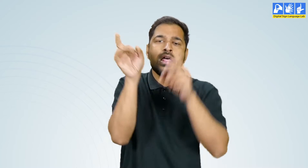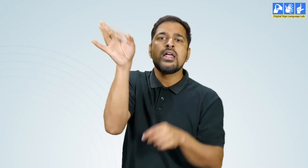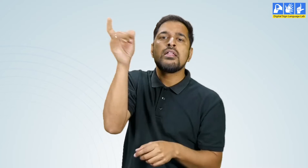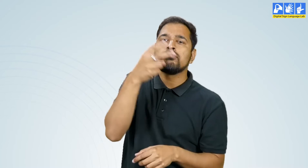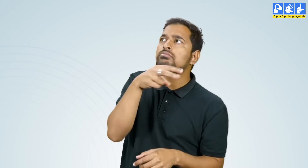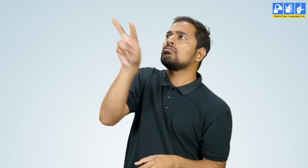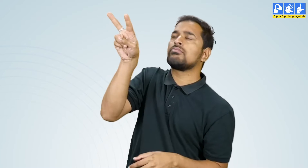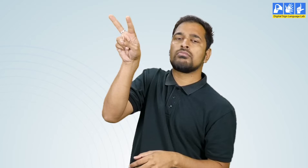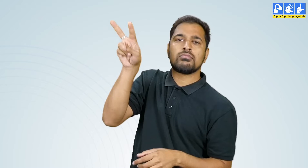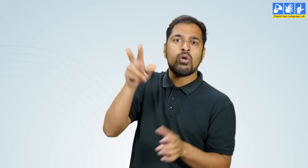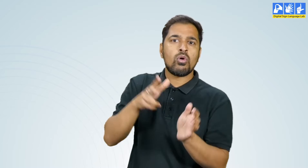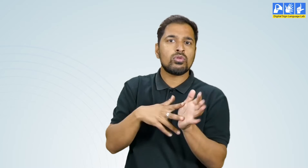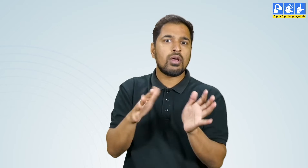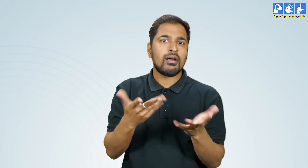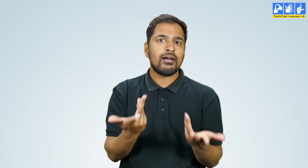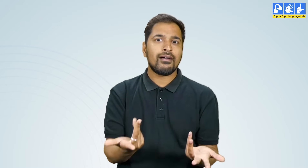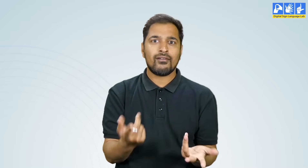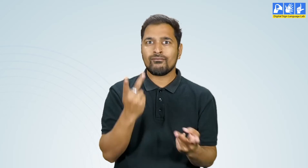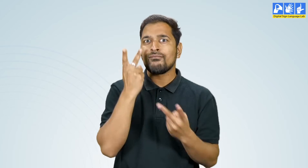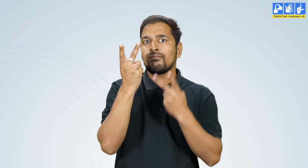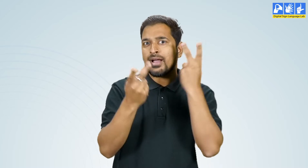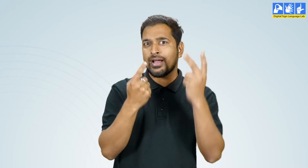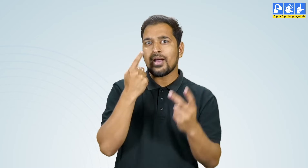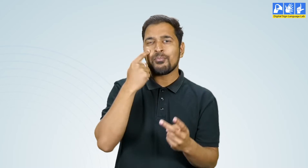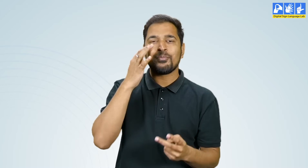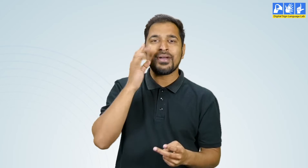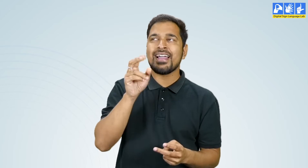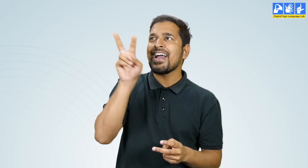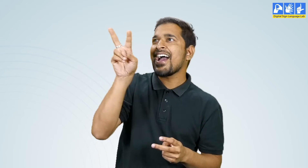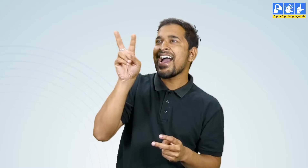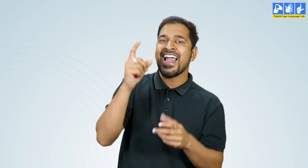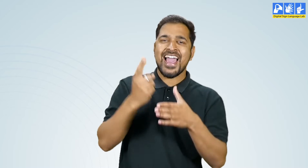child is catching the facial expressions through visuals.